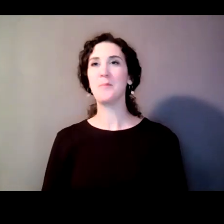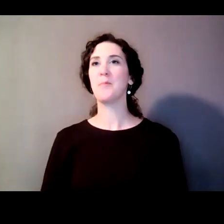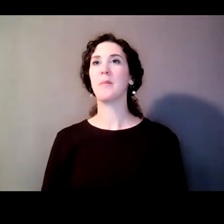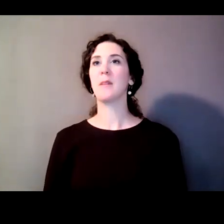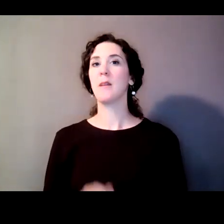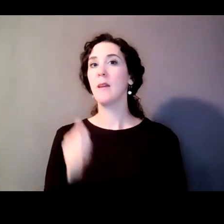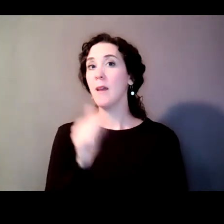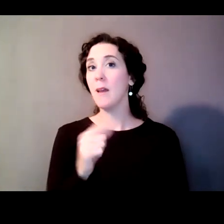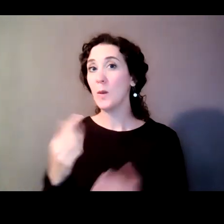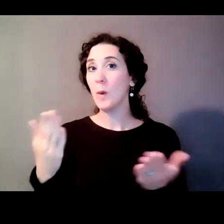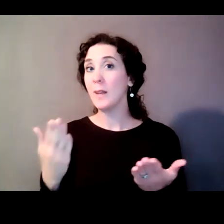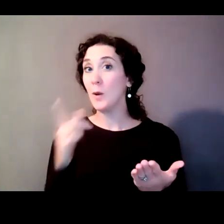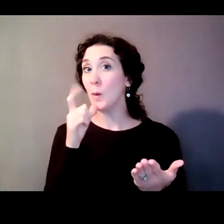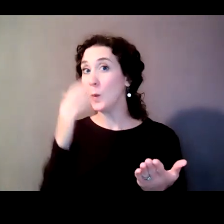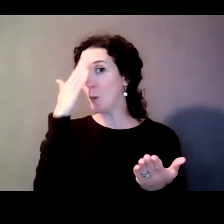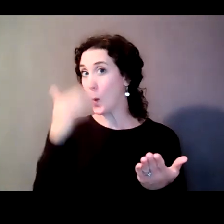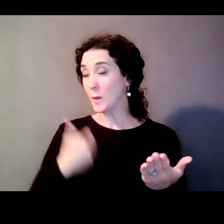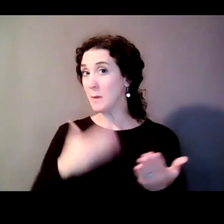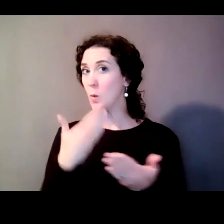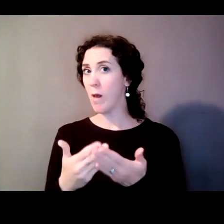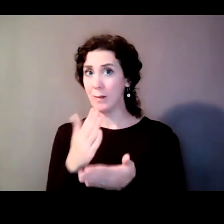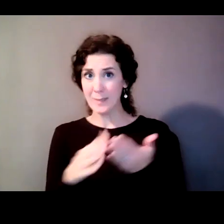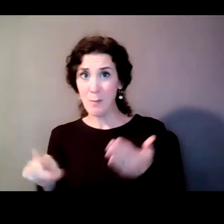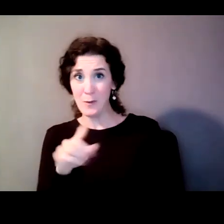Anyone on the call who knows me well, and there are some friends who have decided to